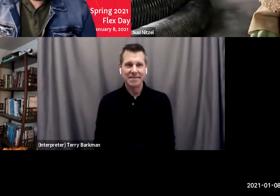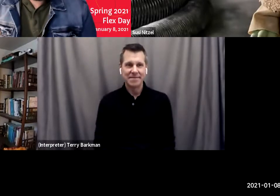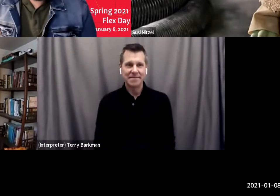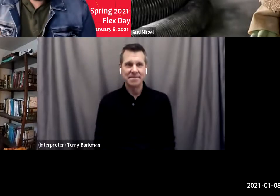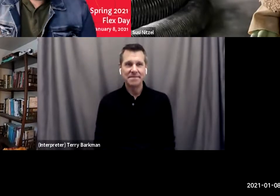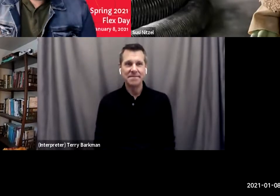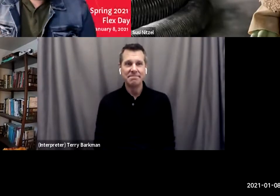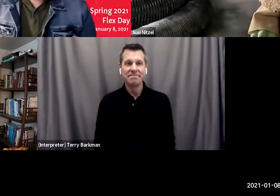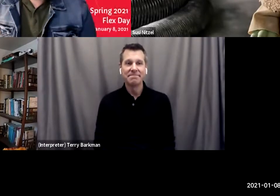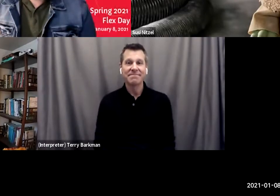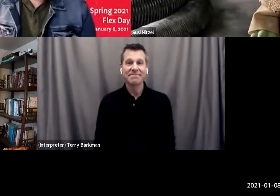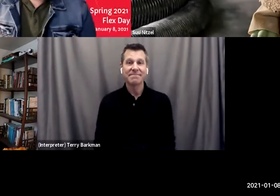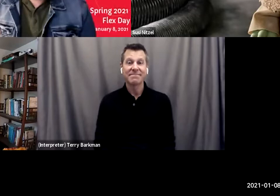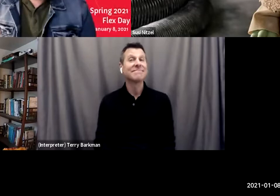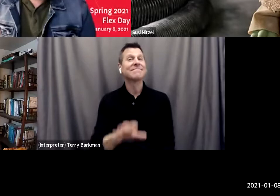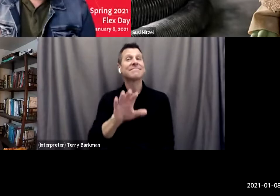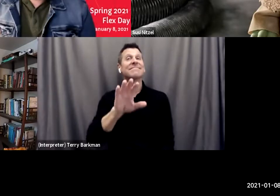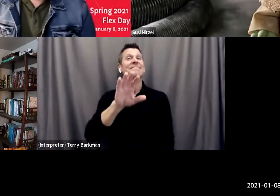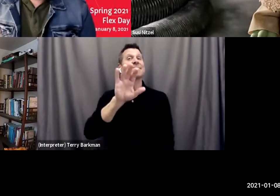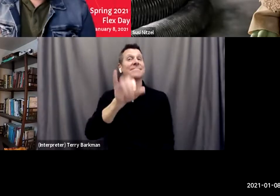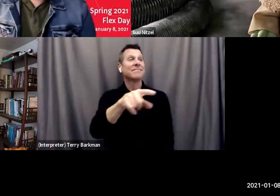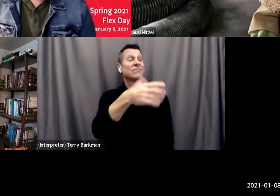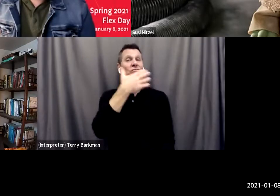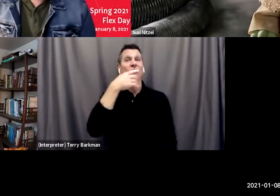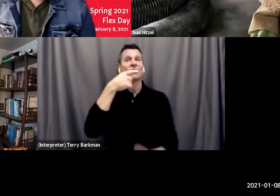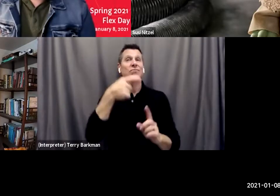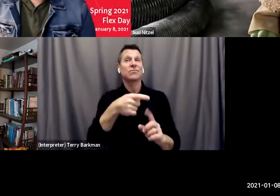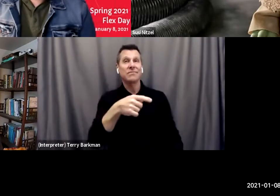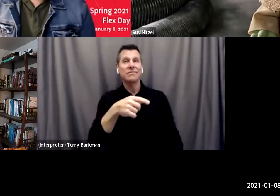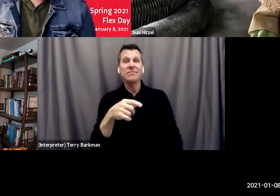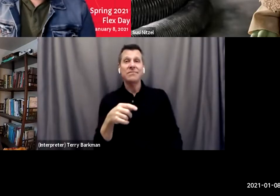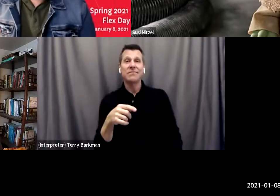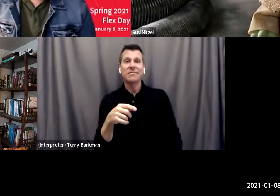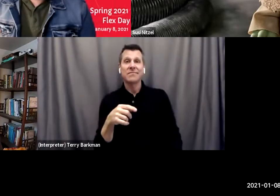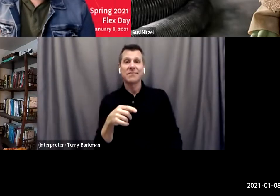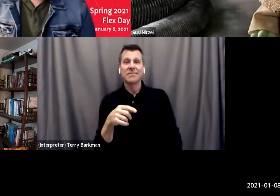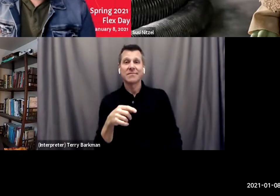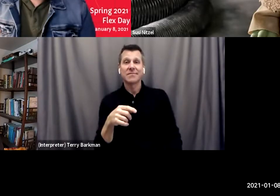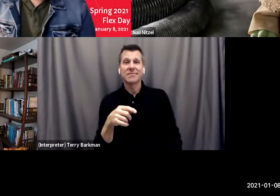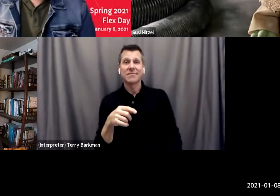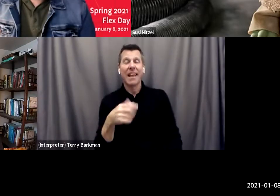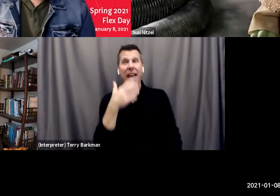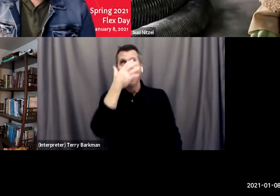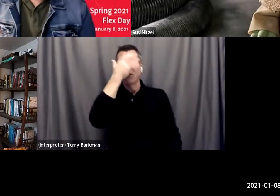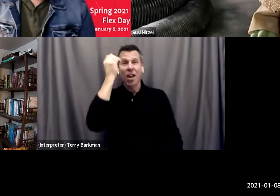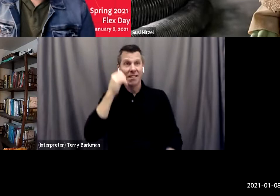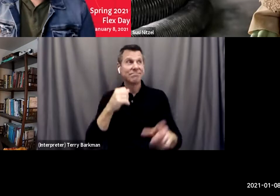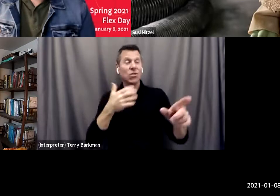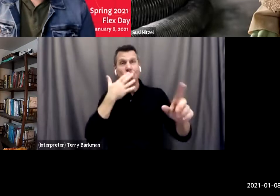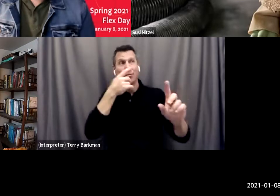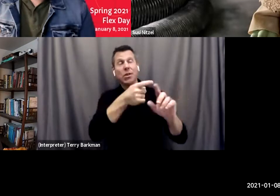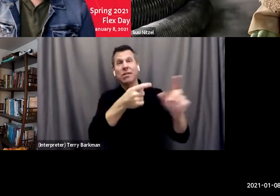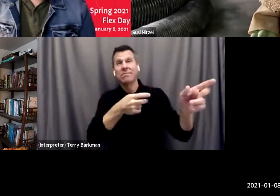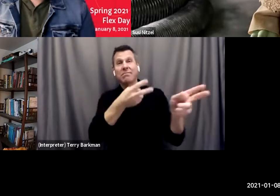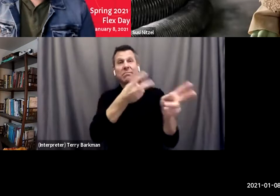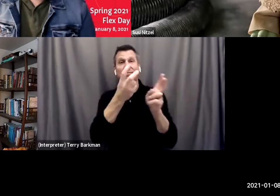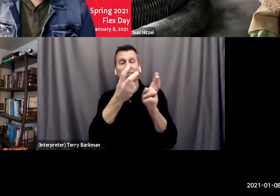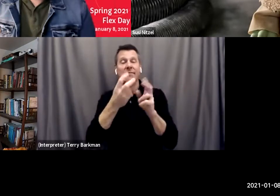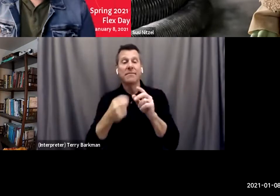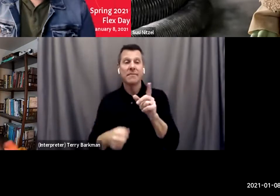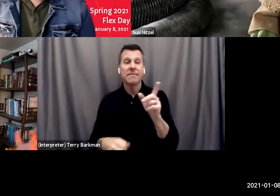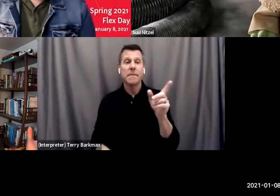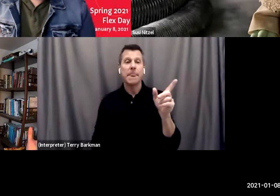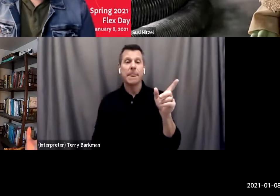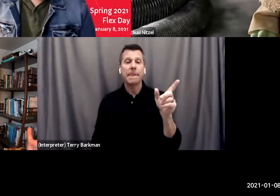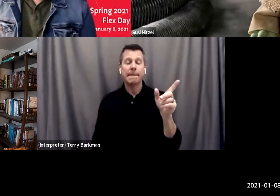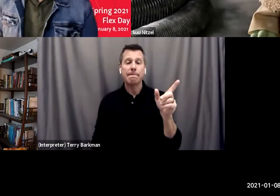So that's, you know, actually, that MC brought something up that I had. I forgot to mention, and that is that, you know, for many